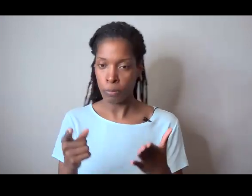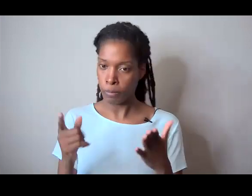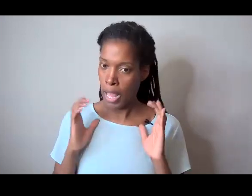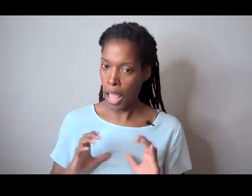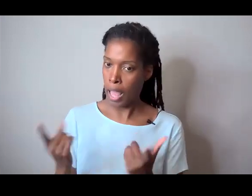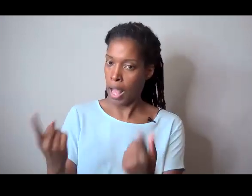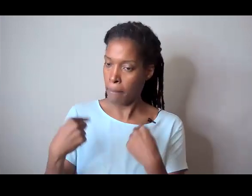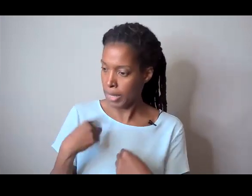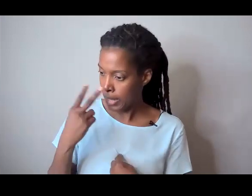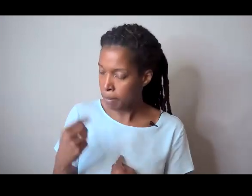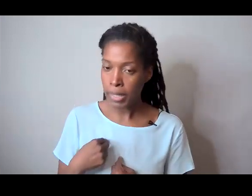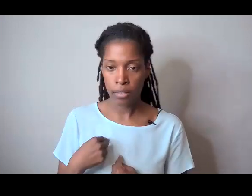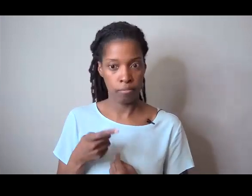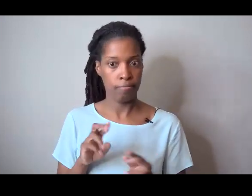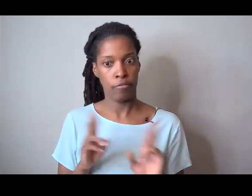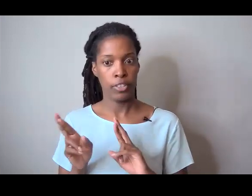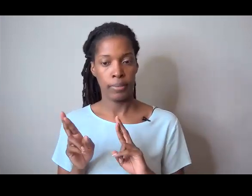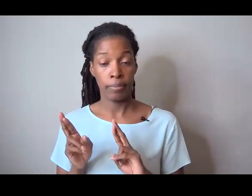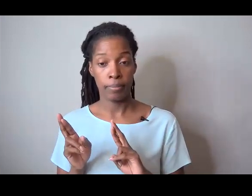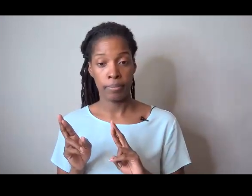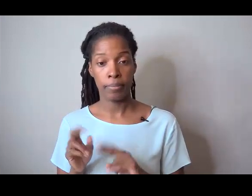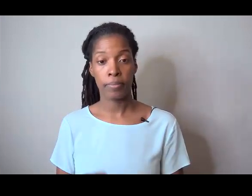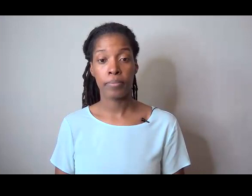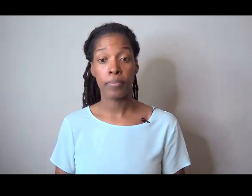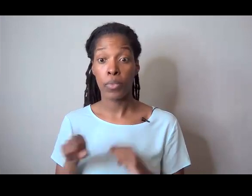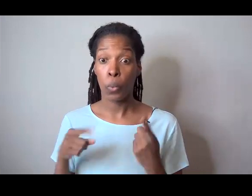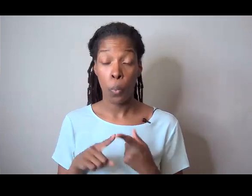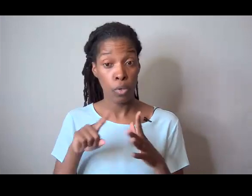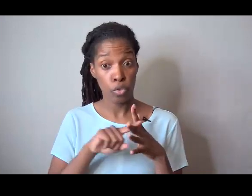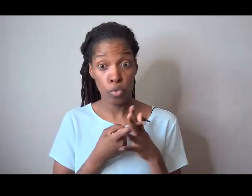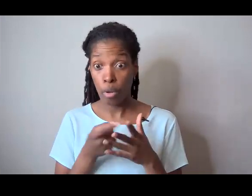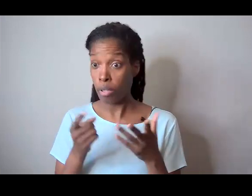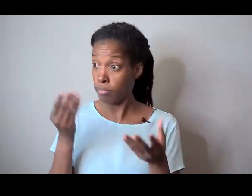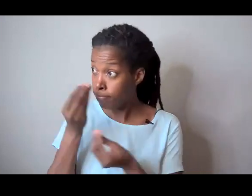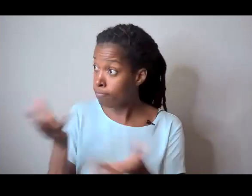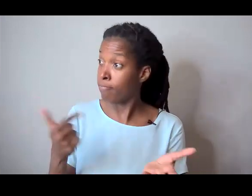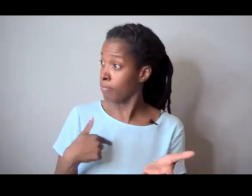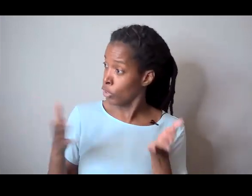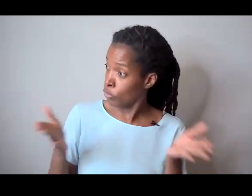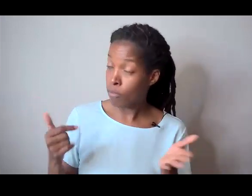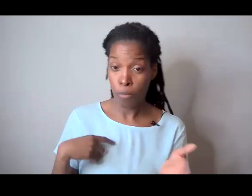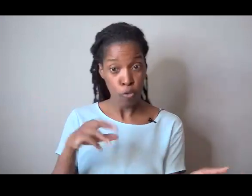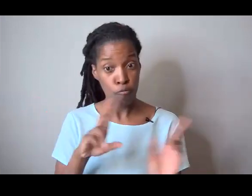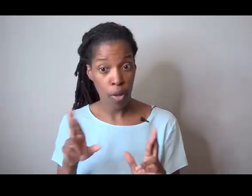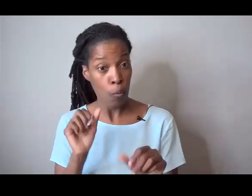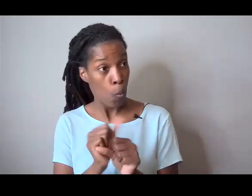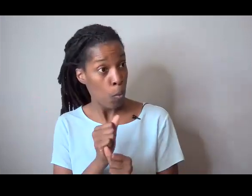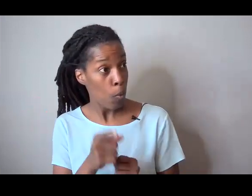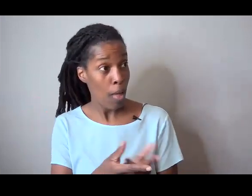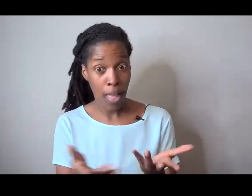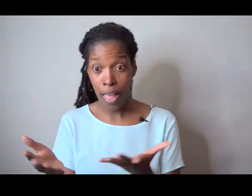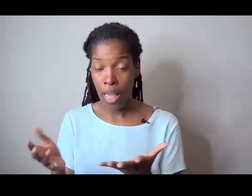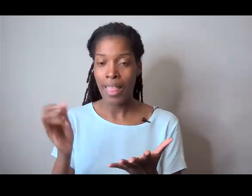So in that situation when she begins marketing her services and that's often the start of the business